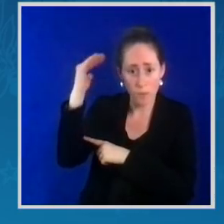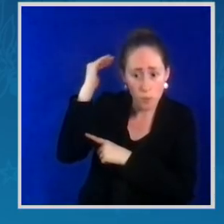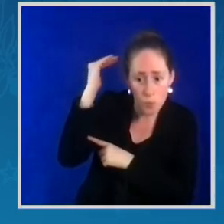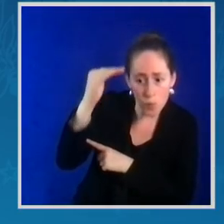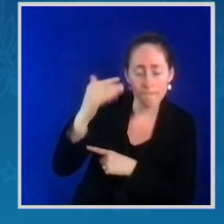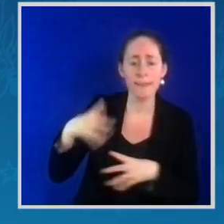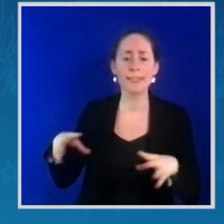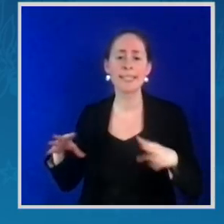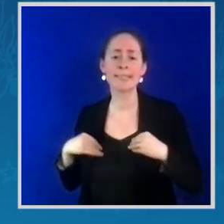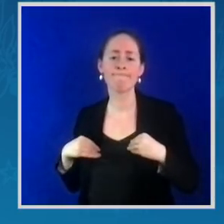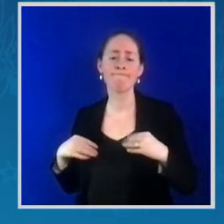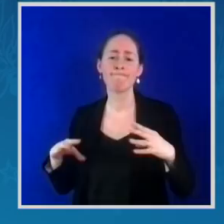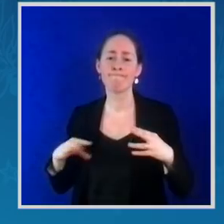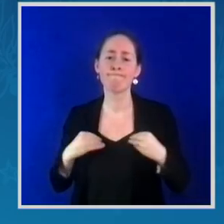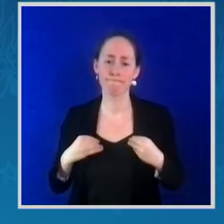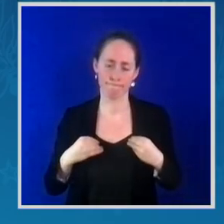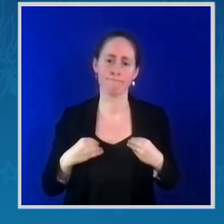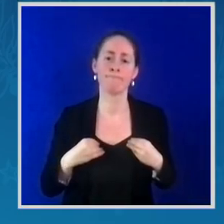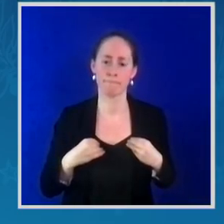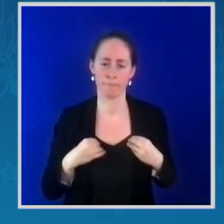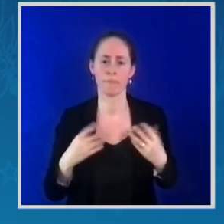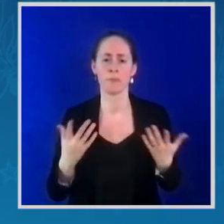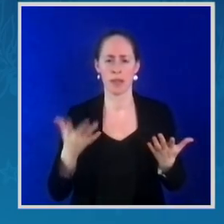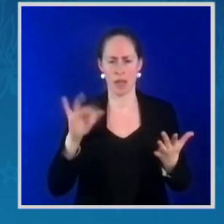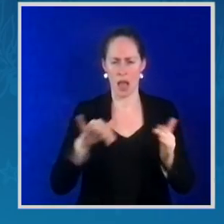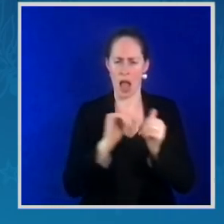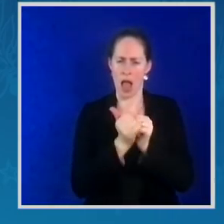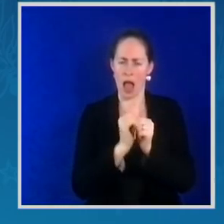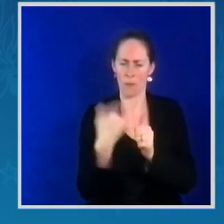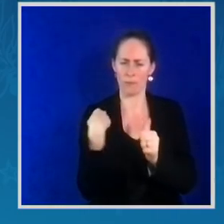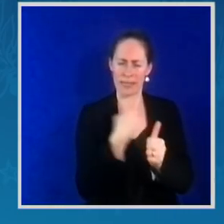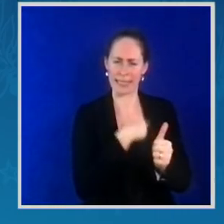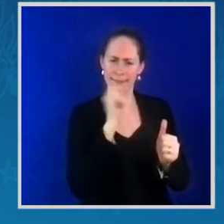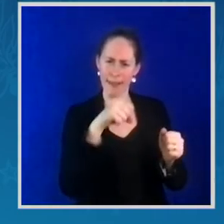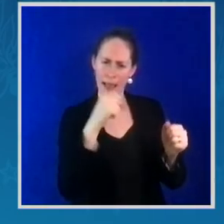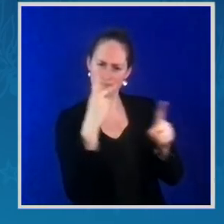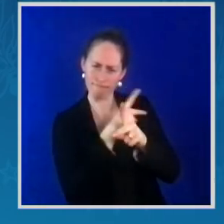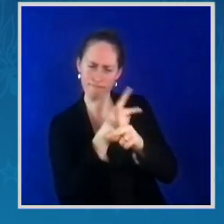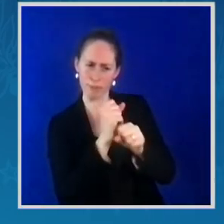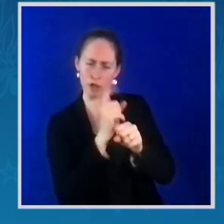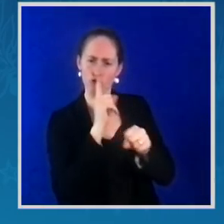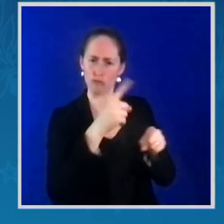that women have power and agency in those situations